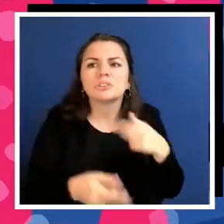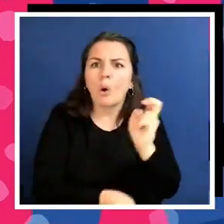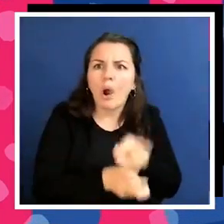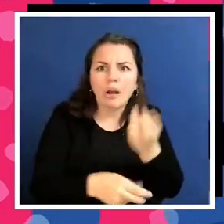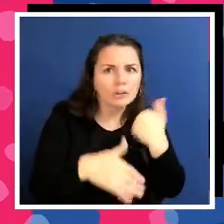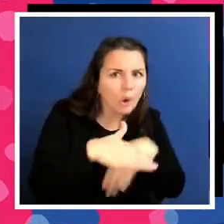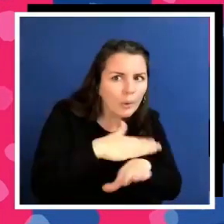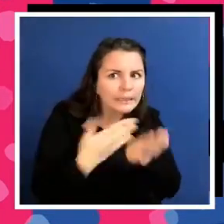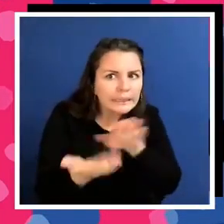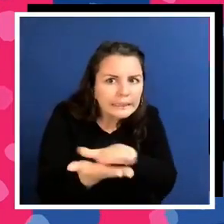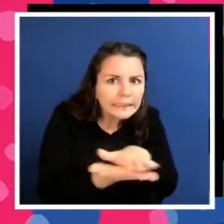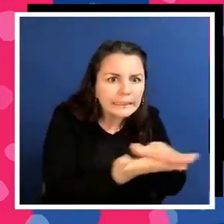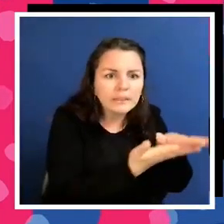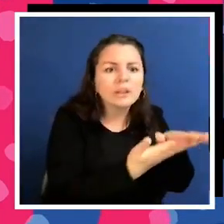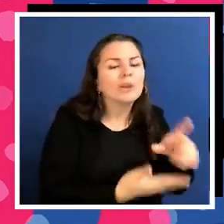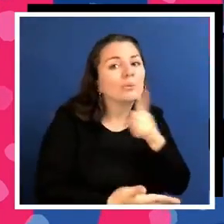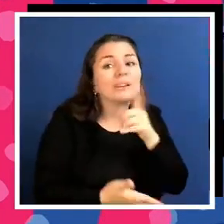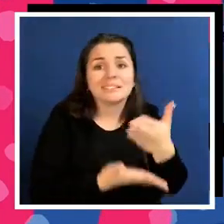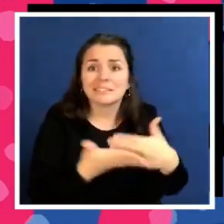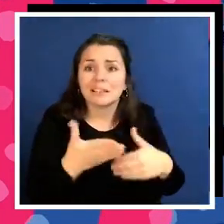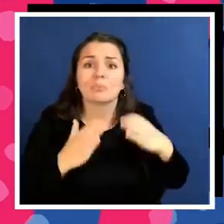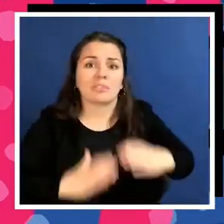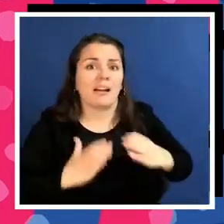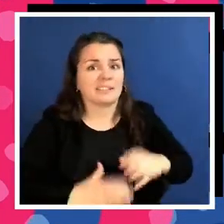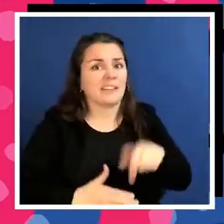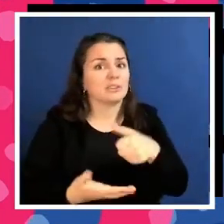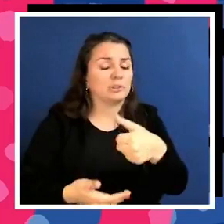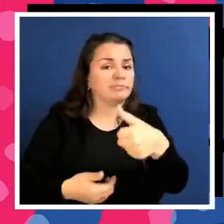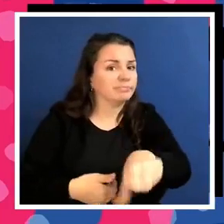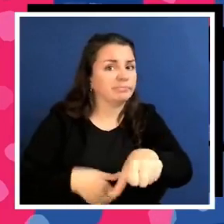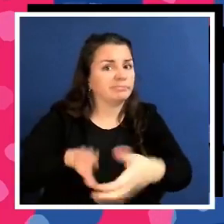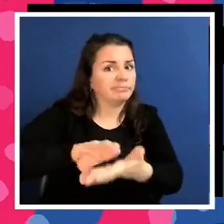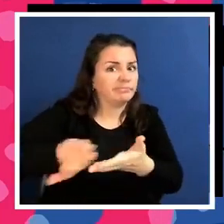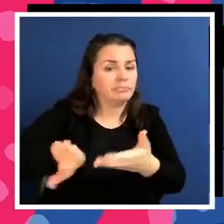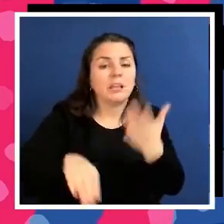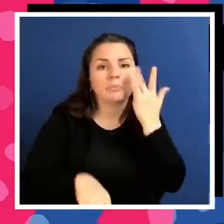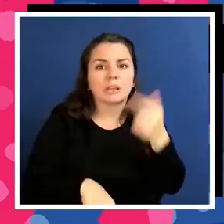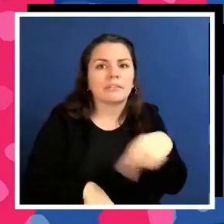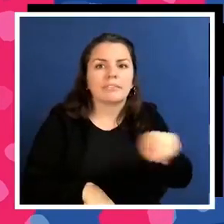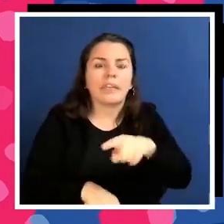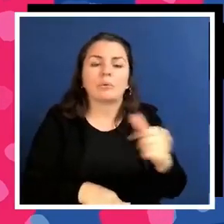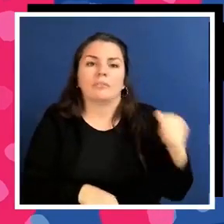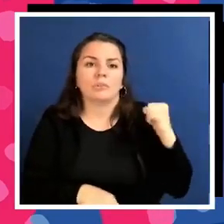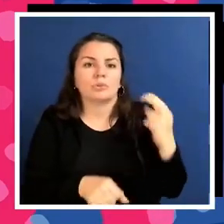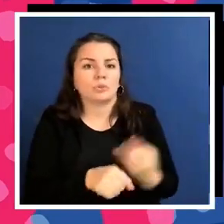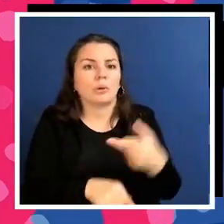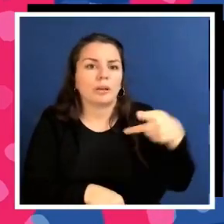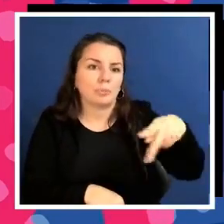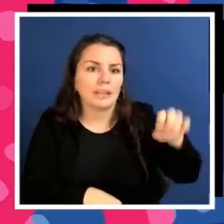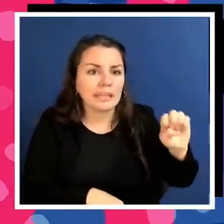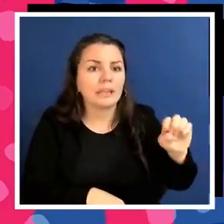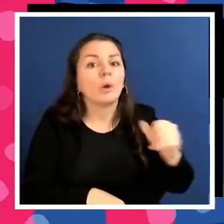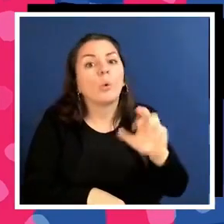PRE-PANDEMIC THE HOUSES WE CLEANED PEOPLE ARE NOT TAKING PRECAUTIONS WITH US IN OUR